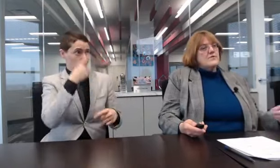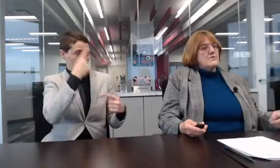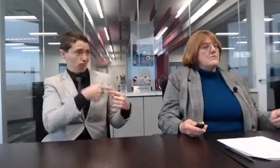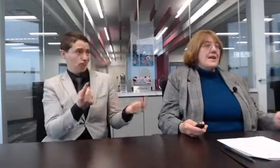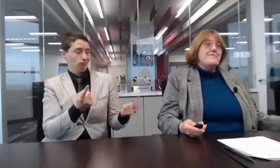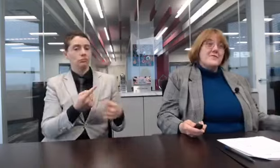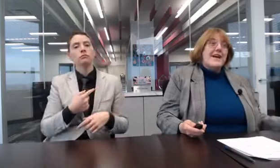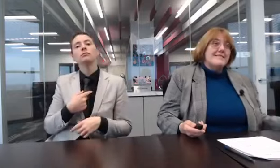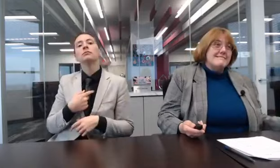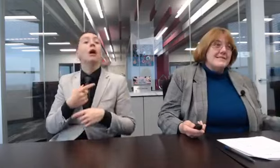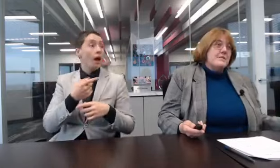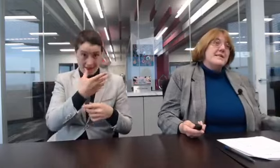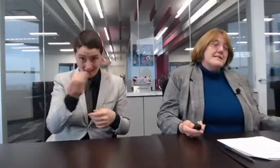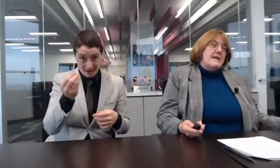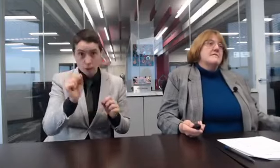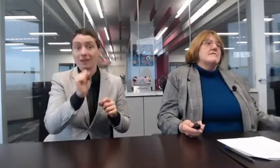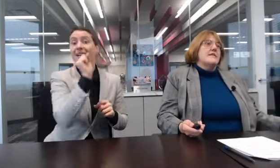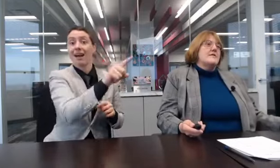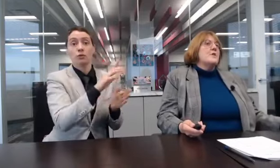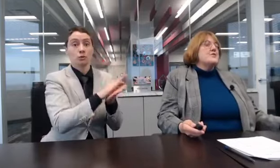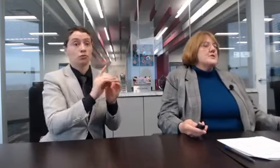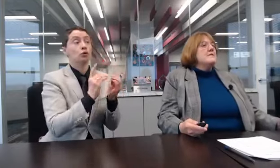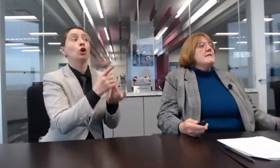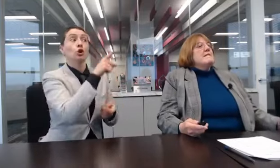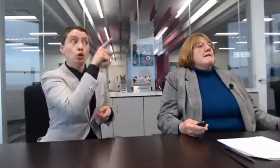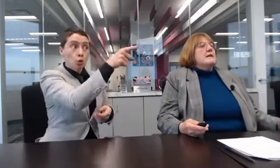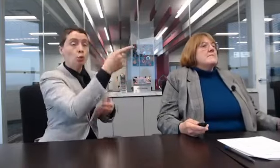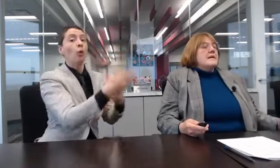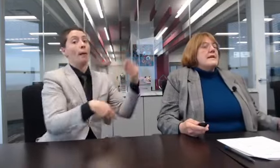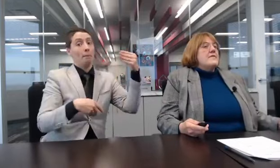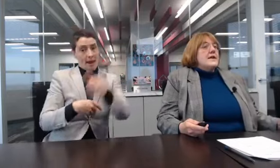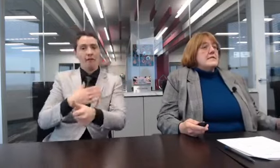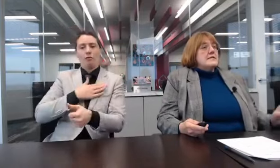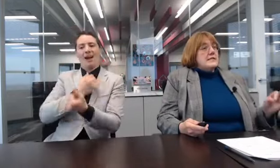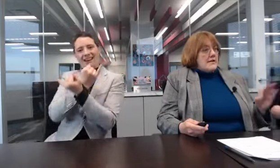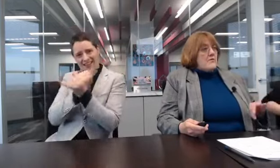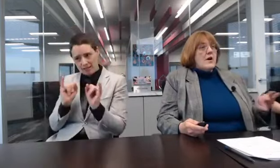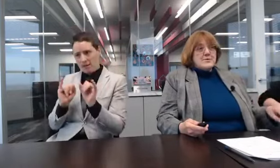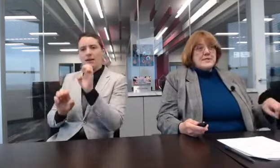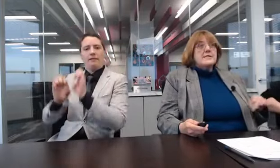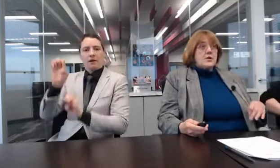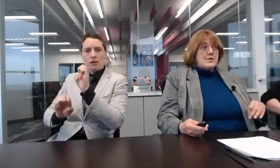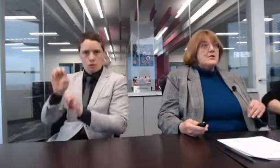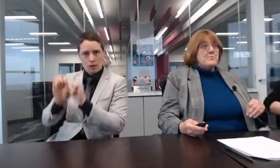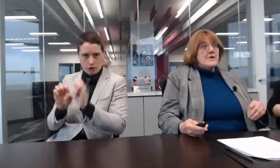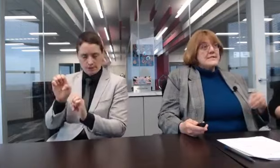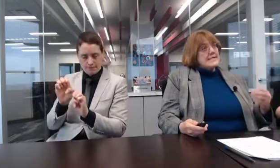to pay for that independent evaluation. And then the other option is to go to due process